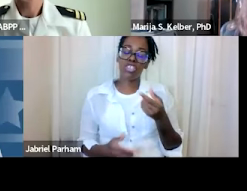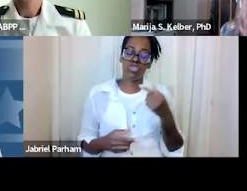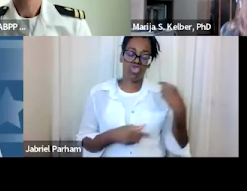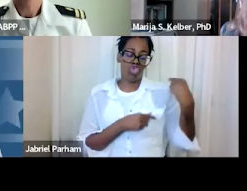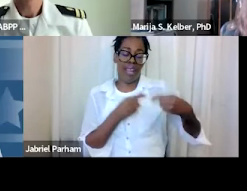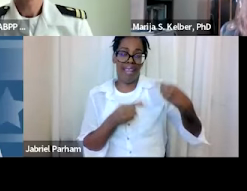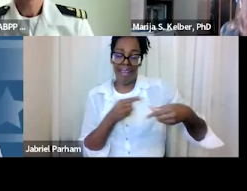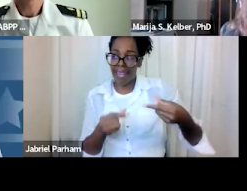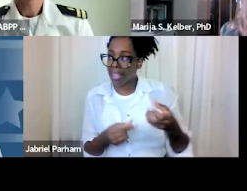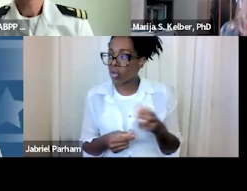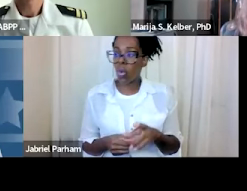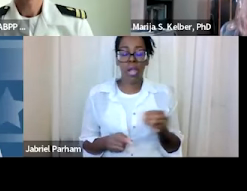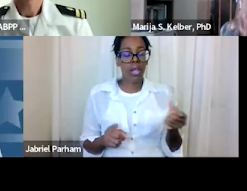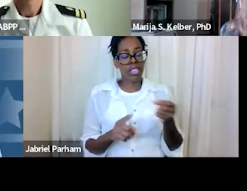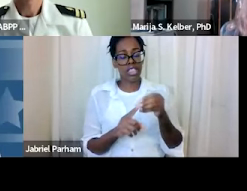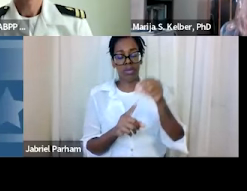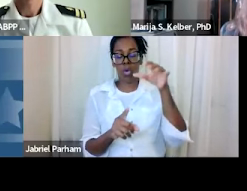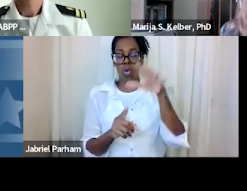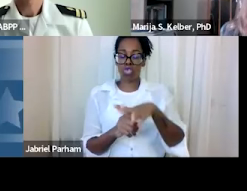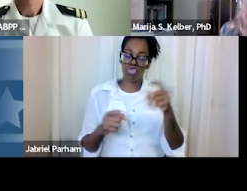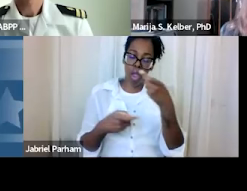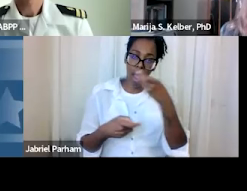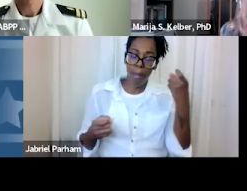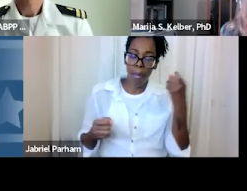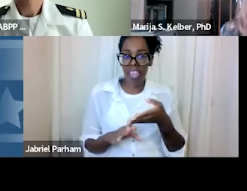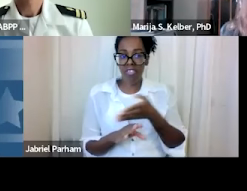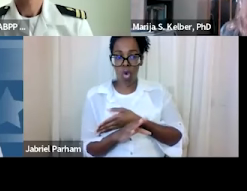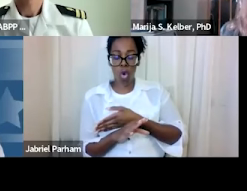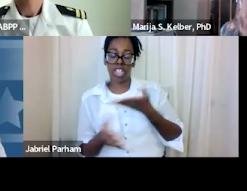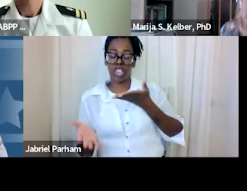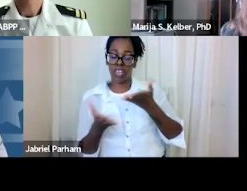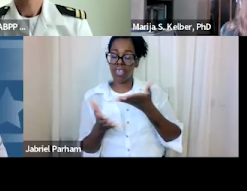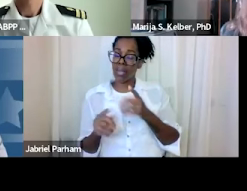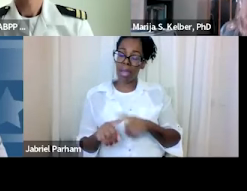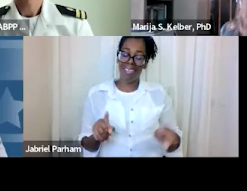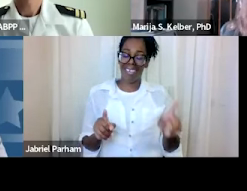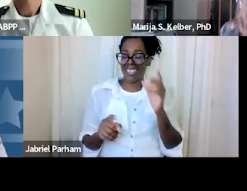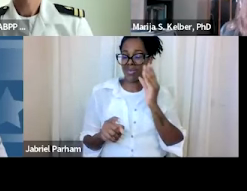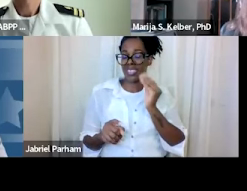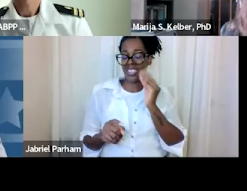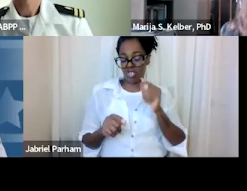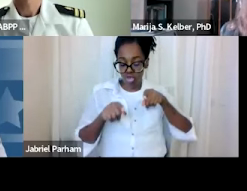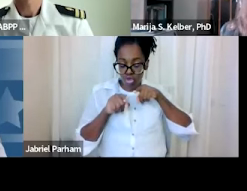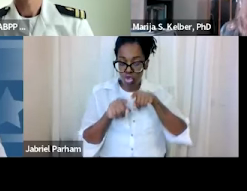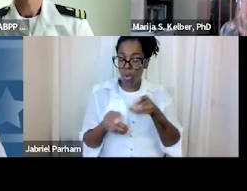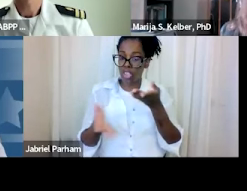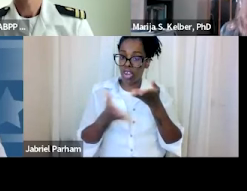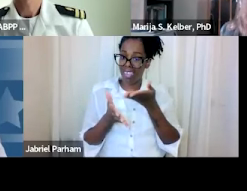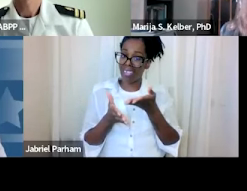exposure to trauma, prior military service. Exposures or experiences during the military can also generate these conditions.